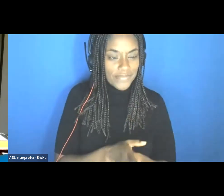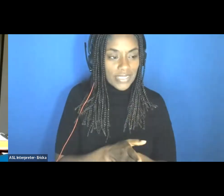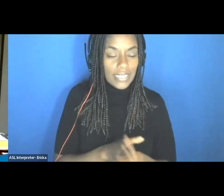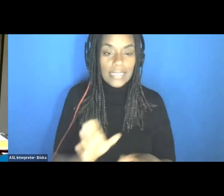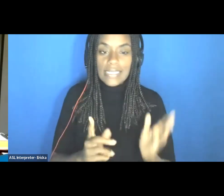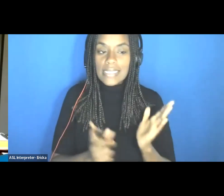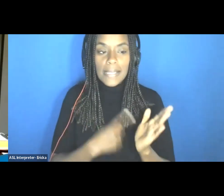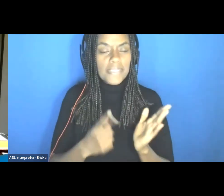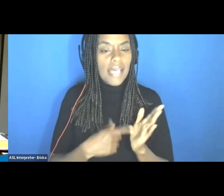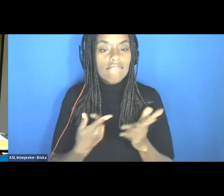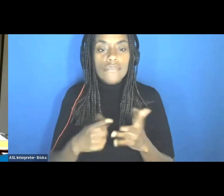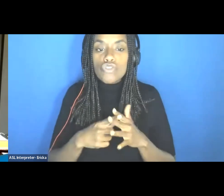When we do go to trainings and we, you know, you have all these great ideas and when I get back it my center, these are the changes that we are going to make.